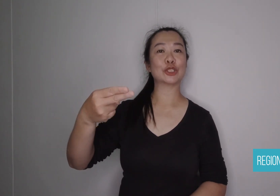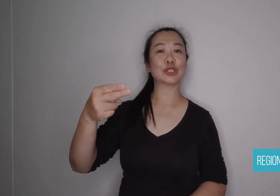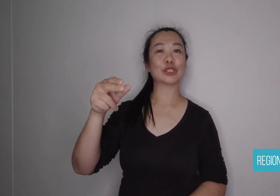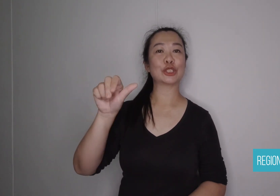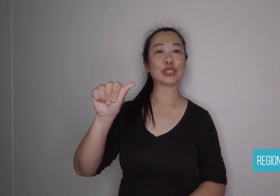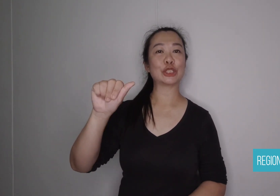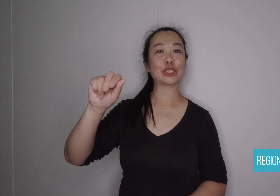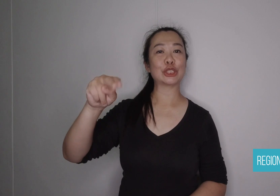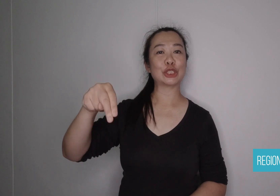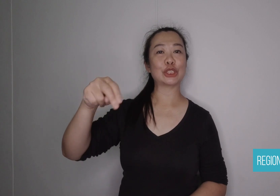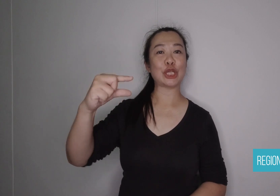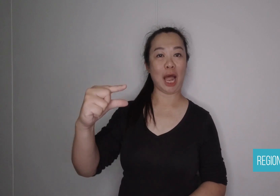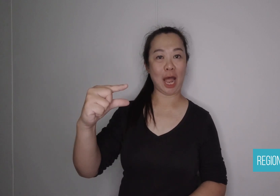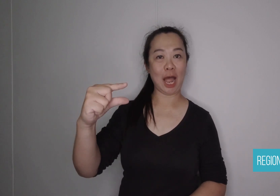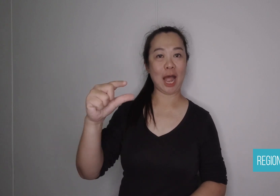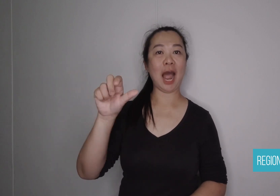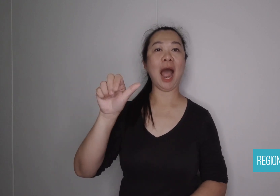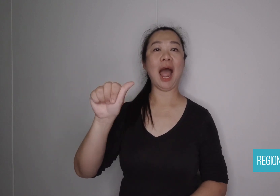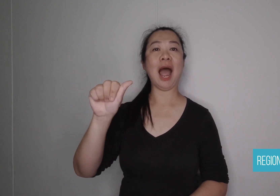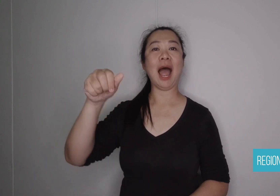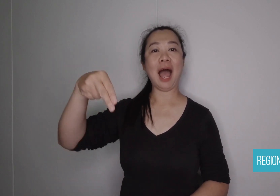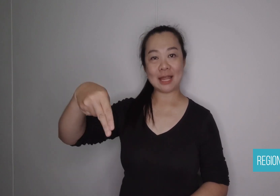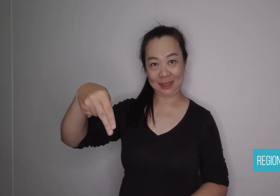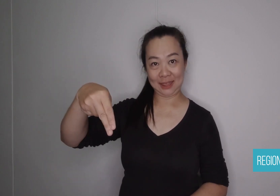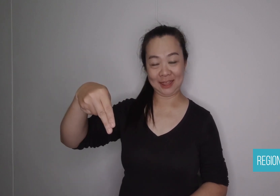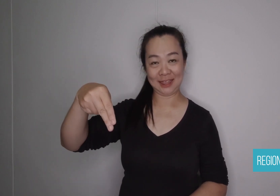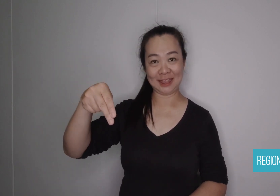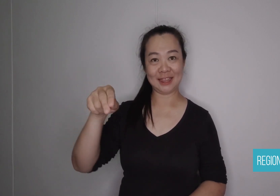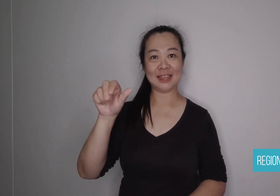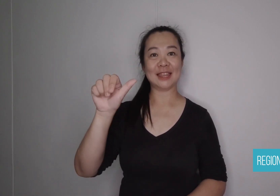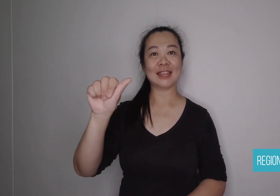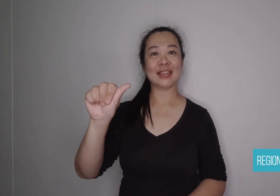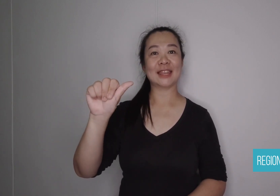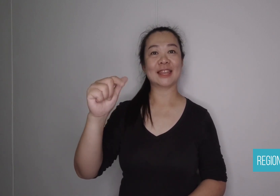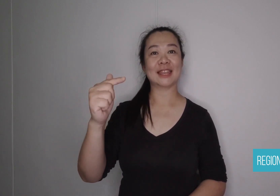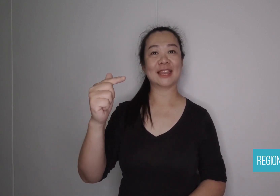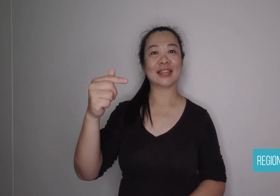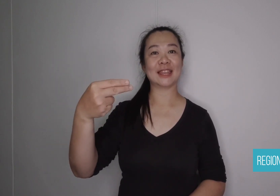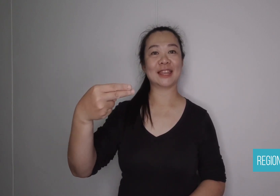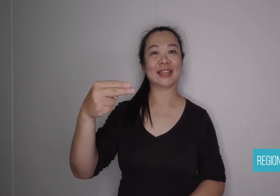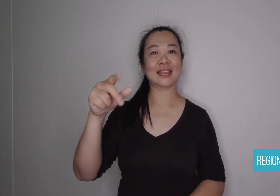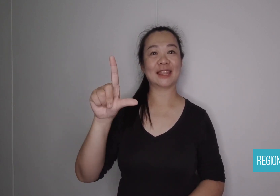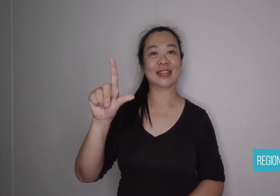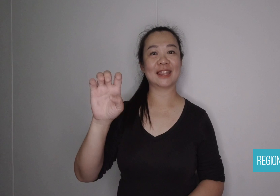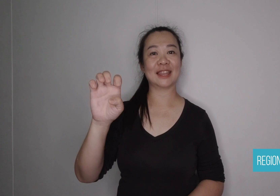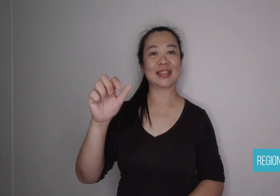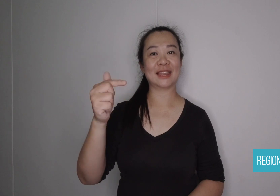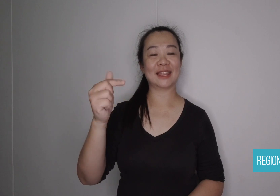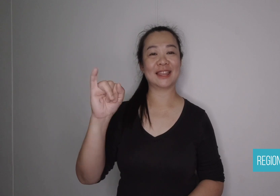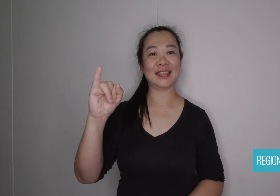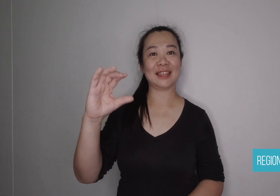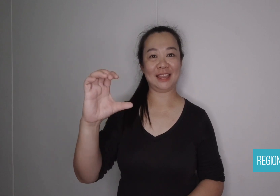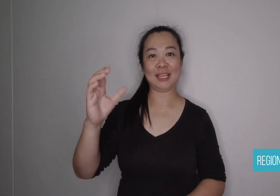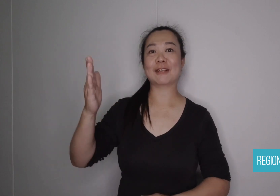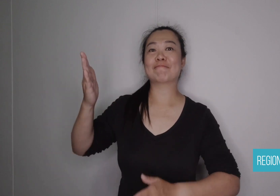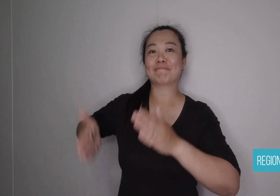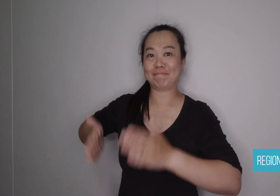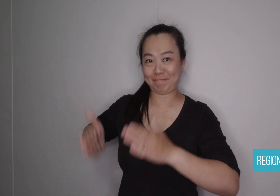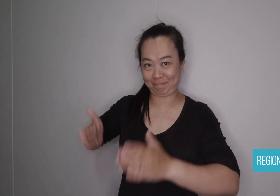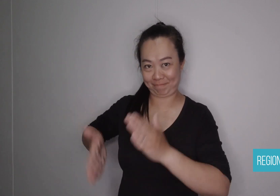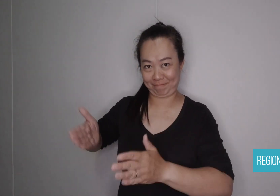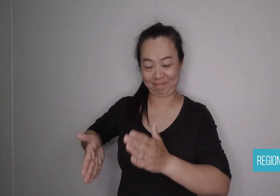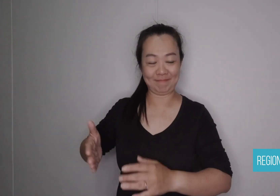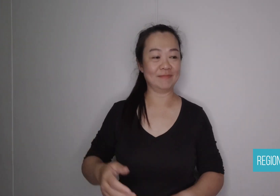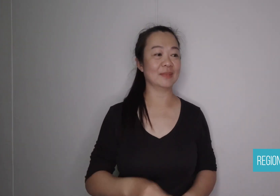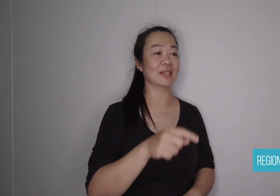Athletic and a school for the Deaf reached an agreement